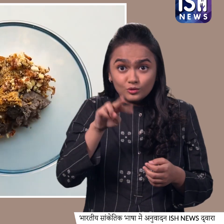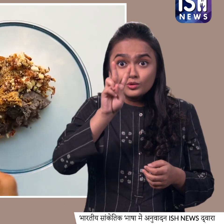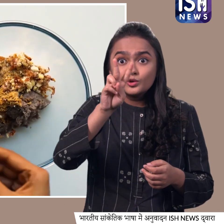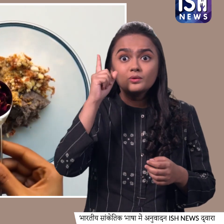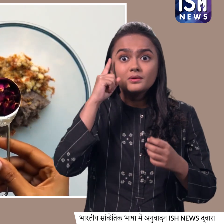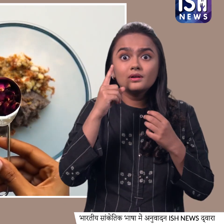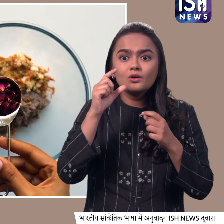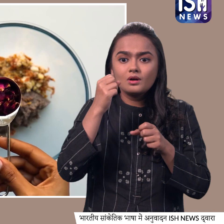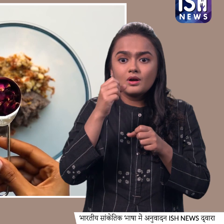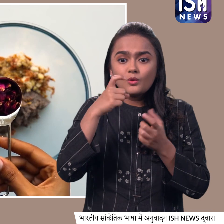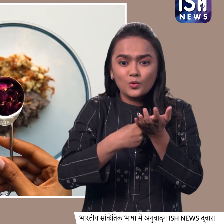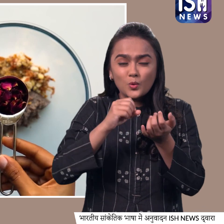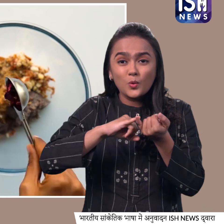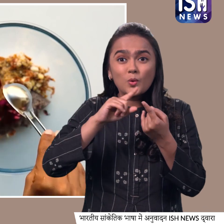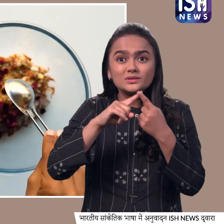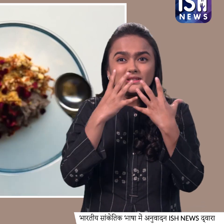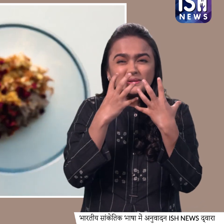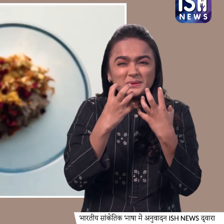and 2 Tbsp dried rose petals.